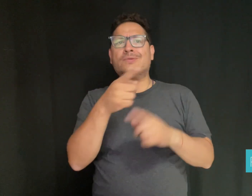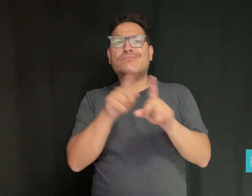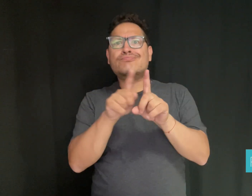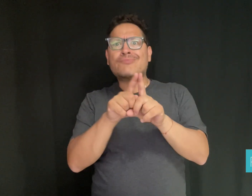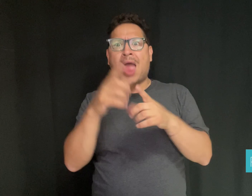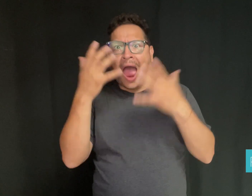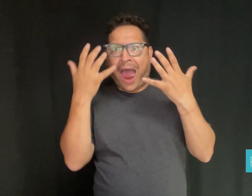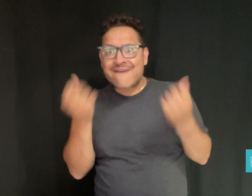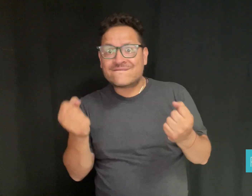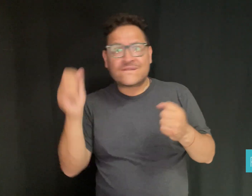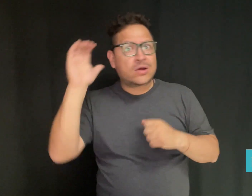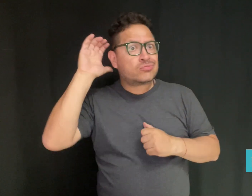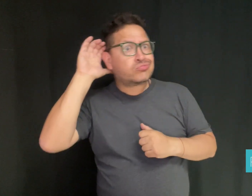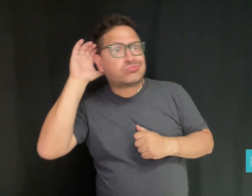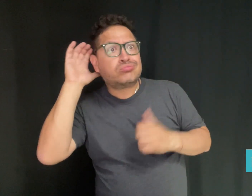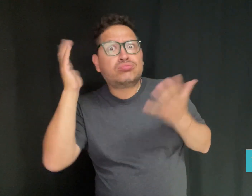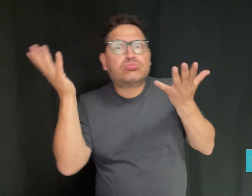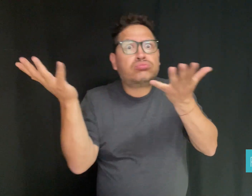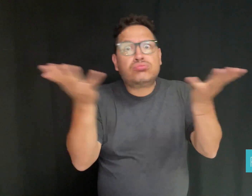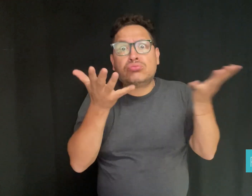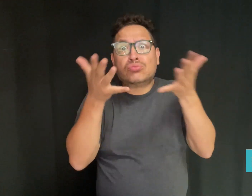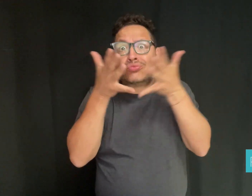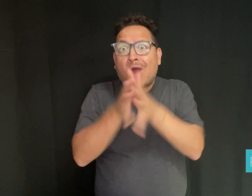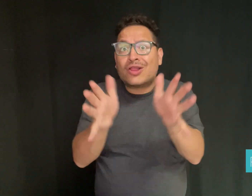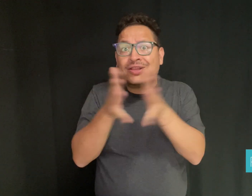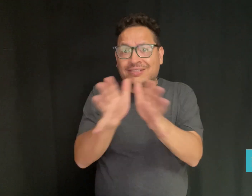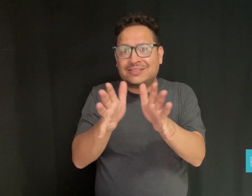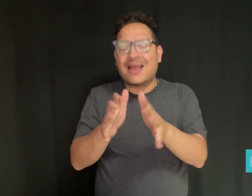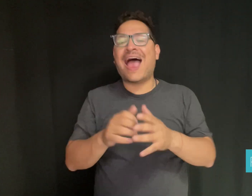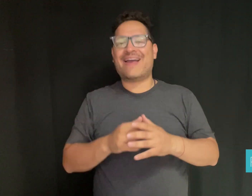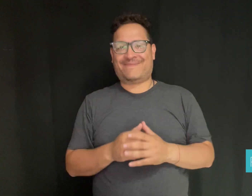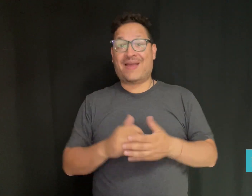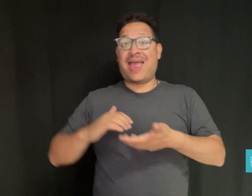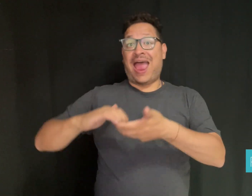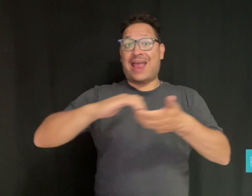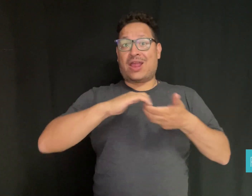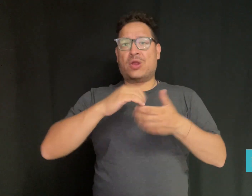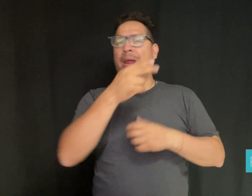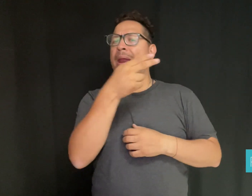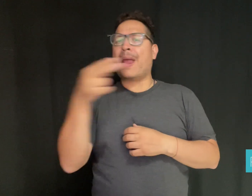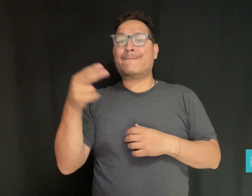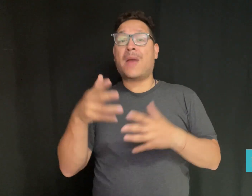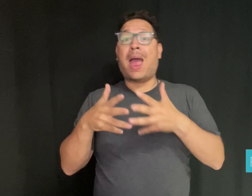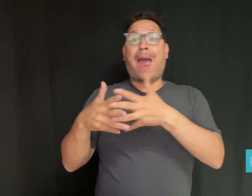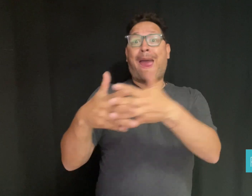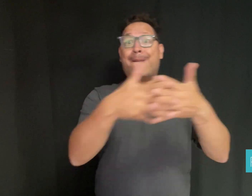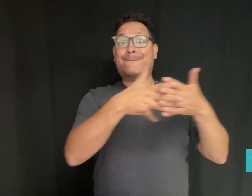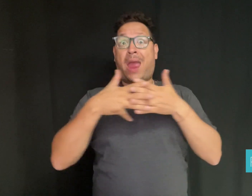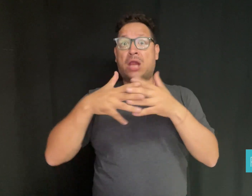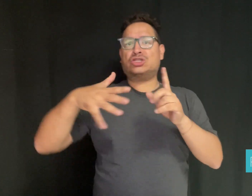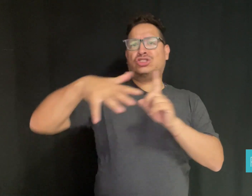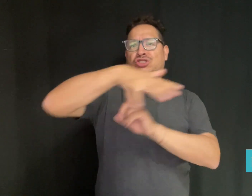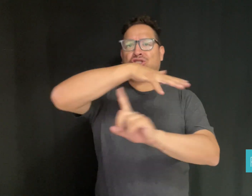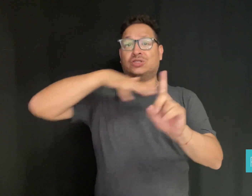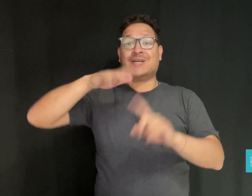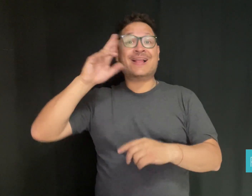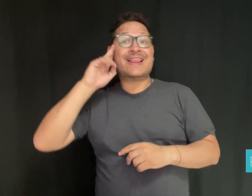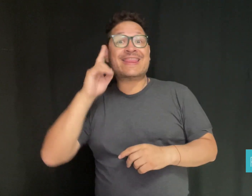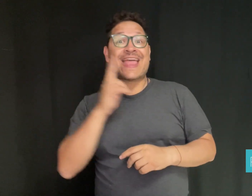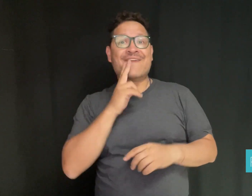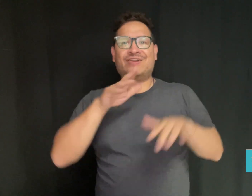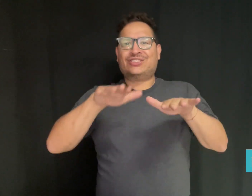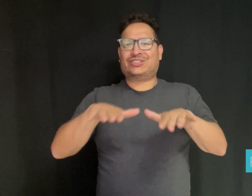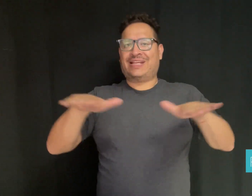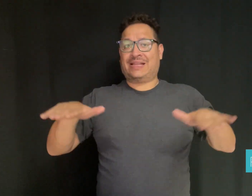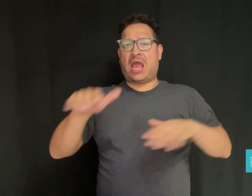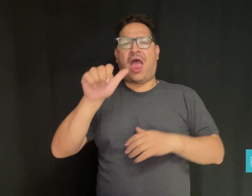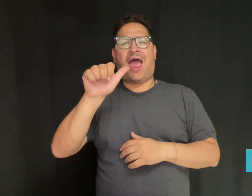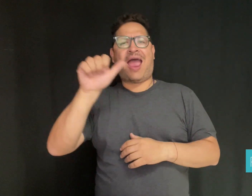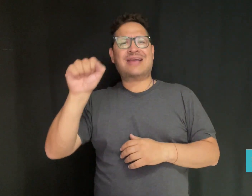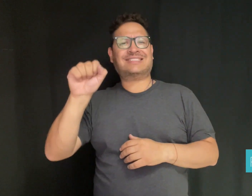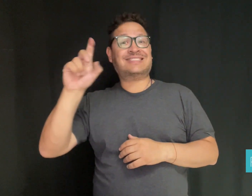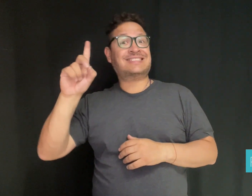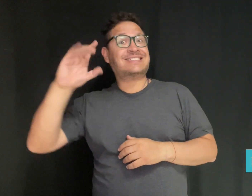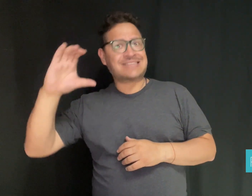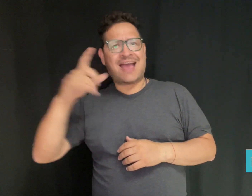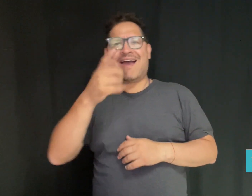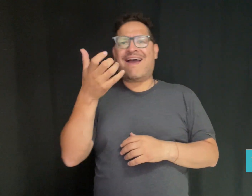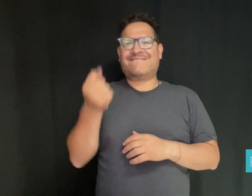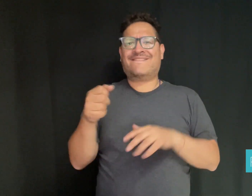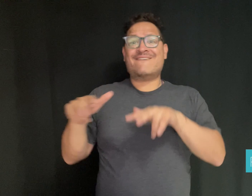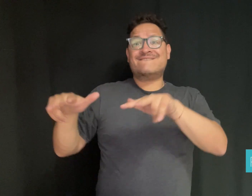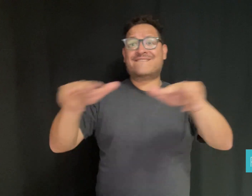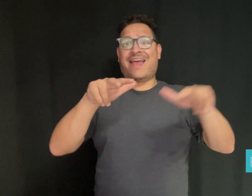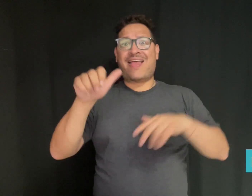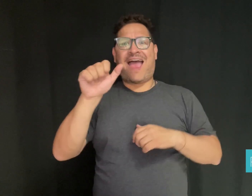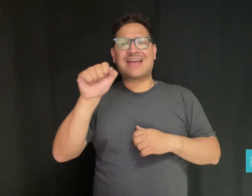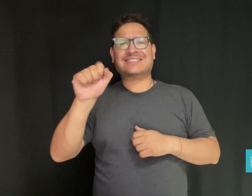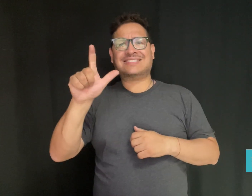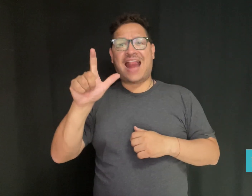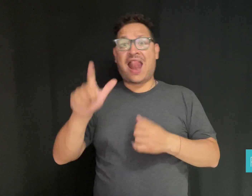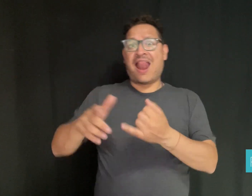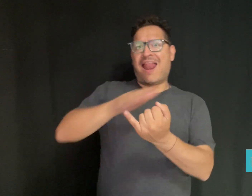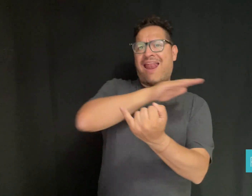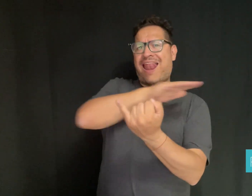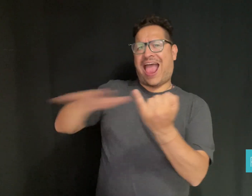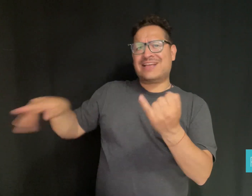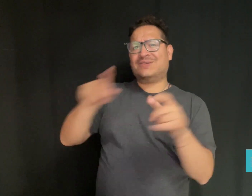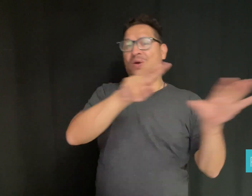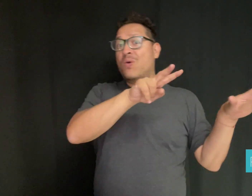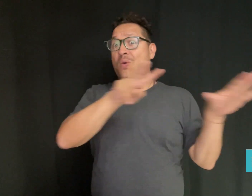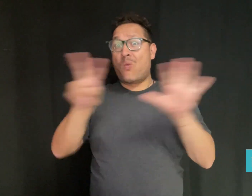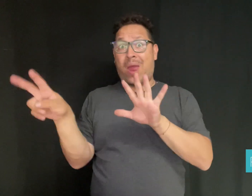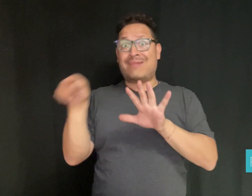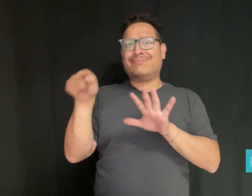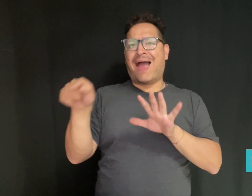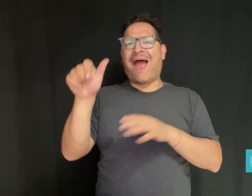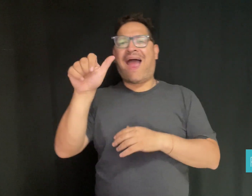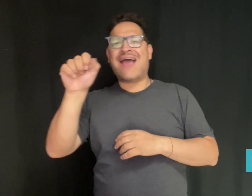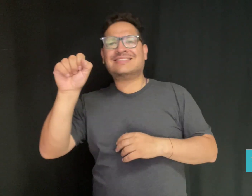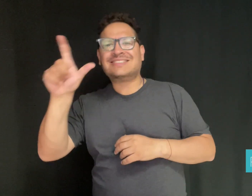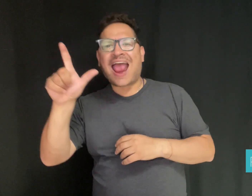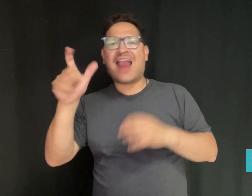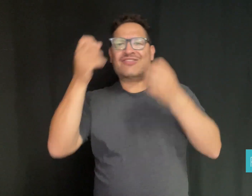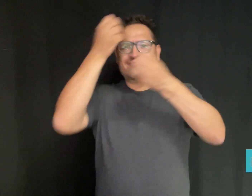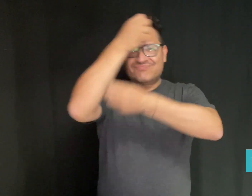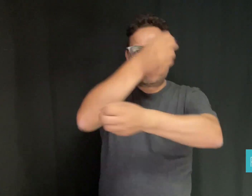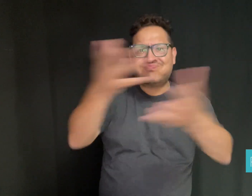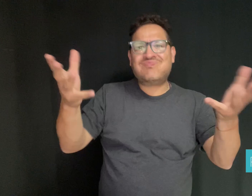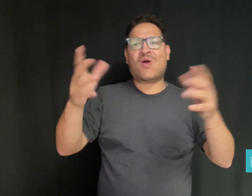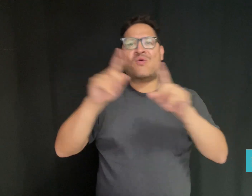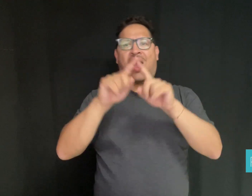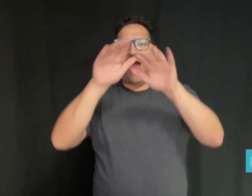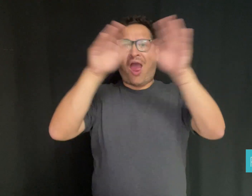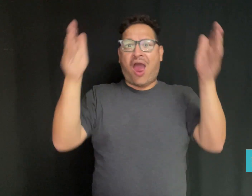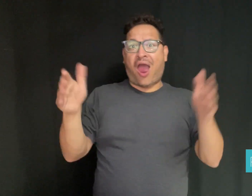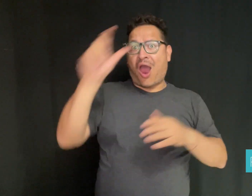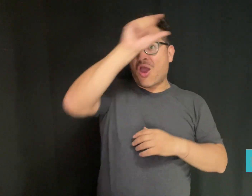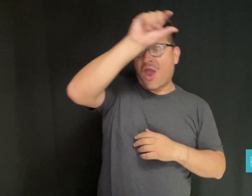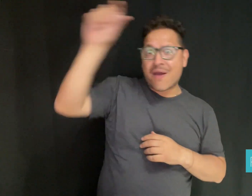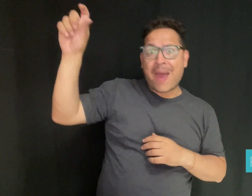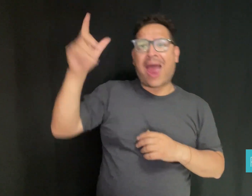Deaf Awareness. This month's celebration reflects the